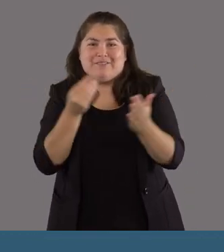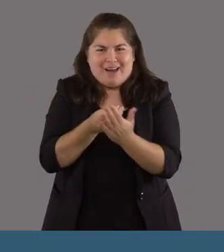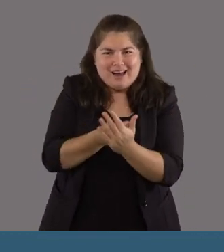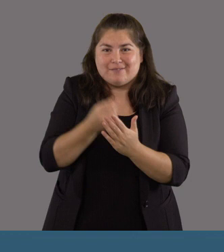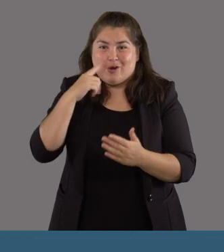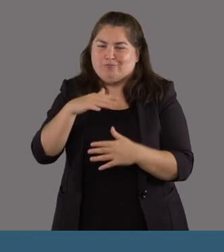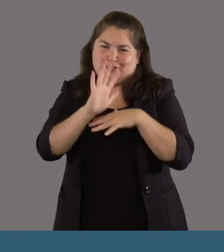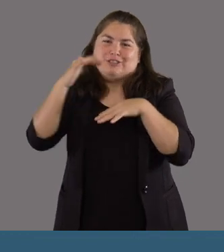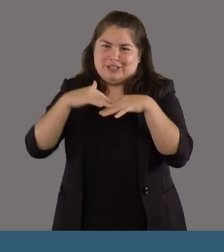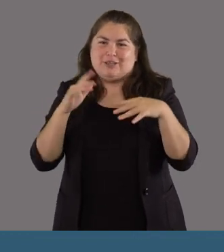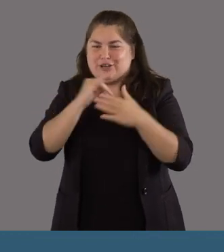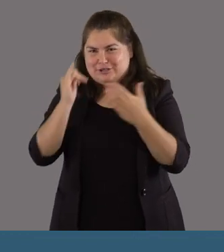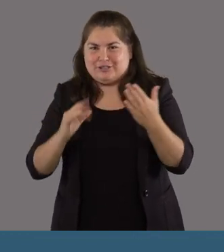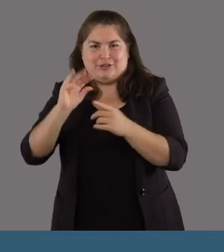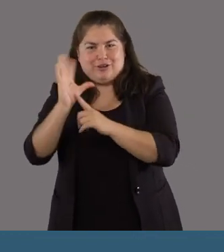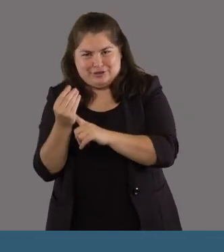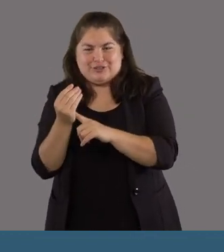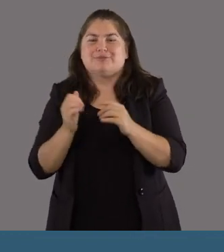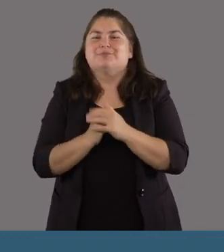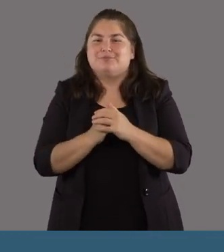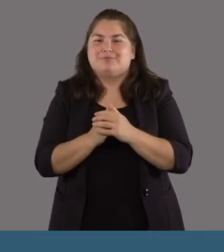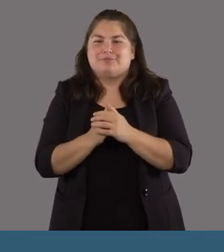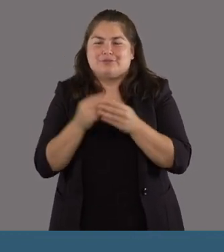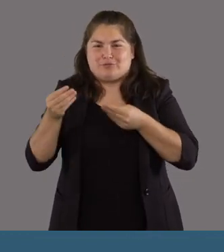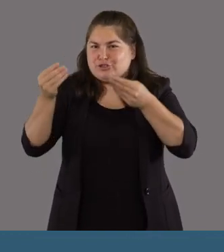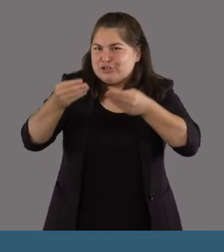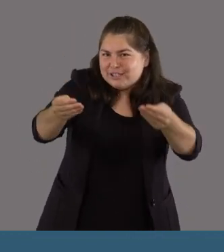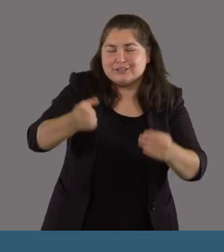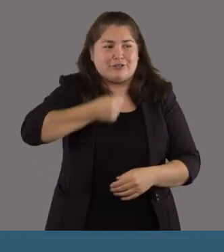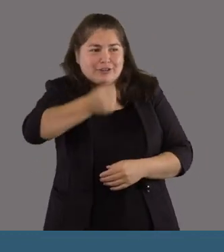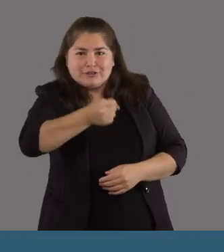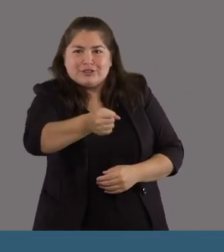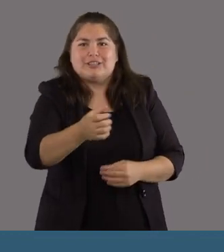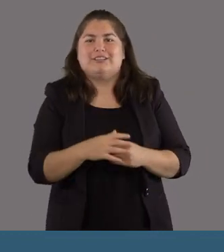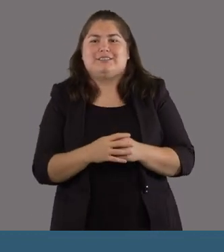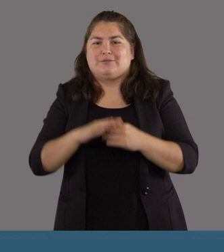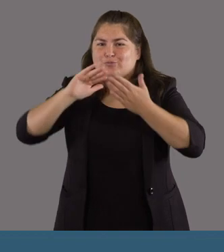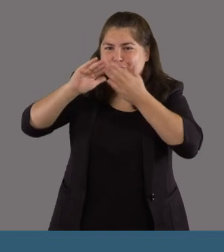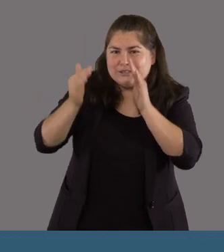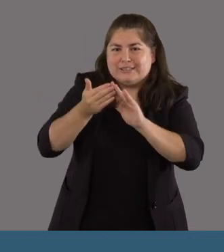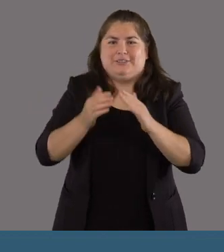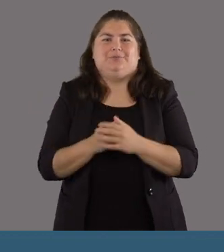for Indigenous artists, cultural carriers, Elders, and communities.